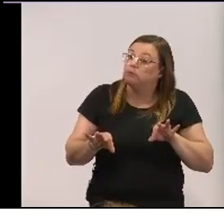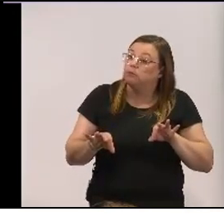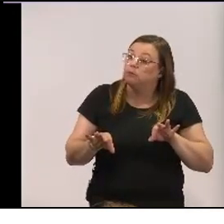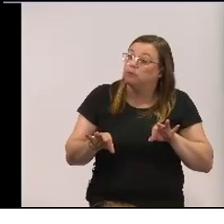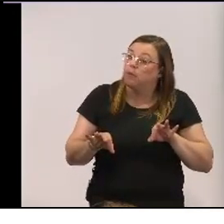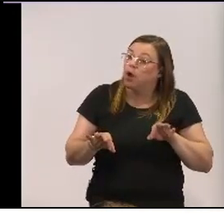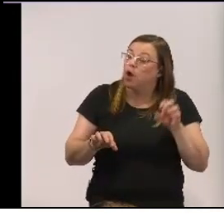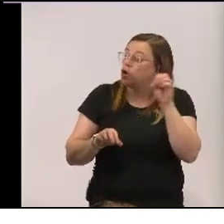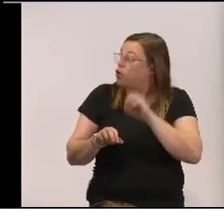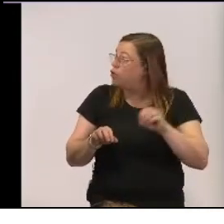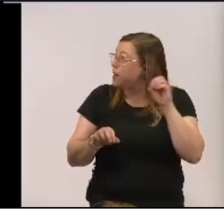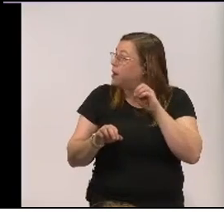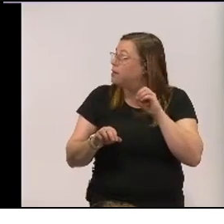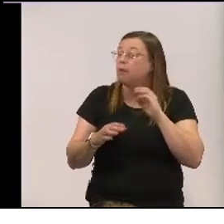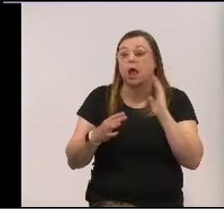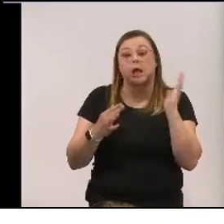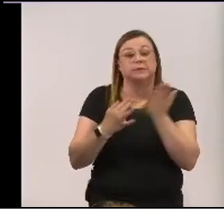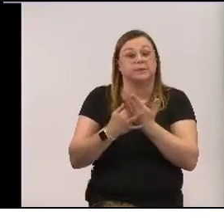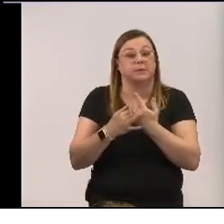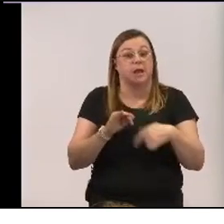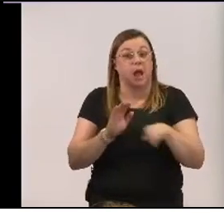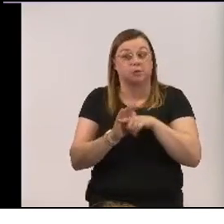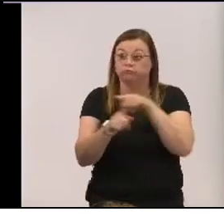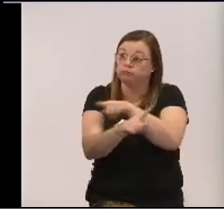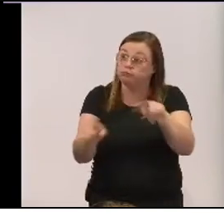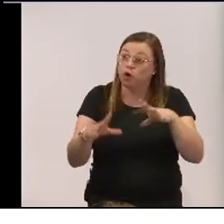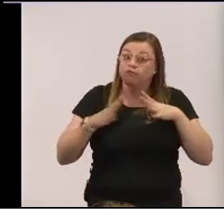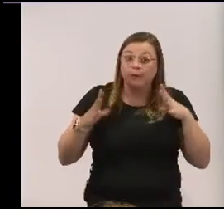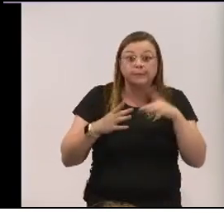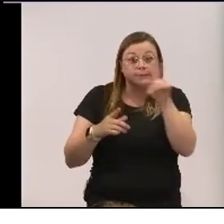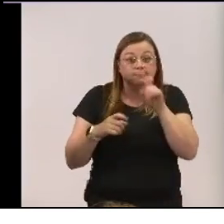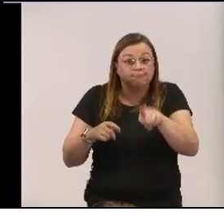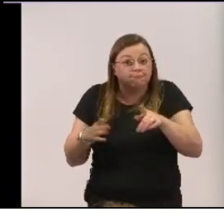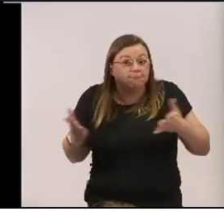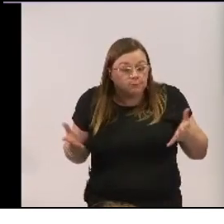Accessibility Act: Are you ready? Don't worry if you're not ready,